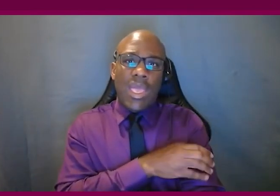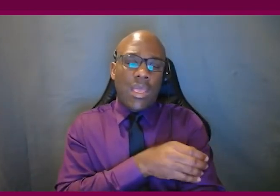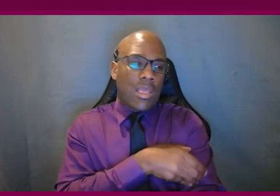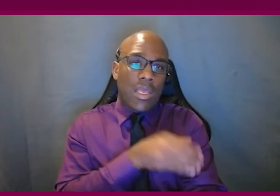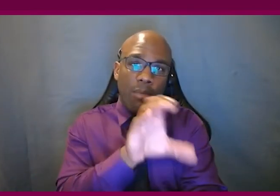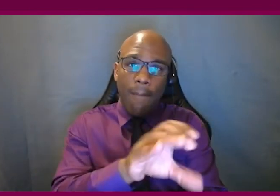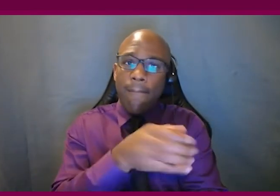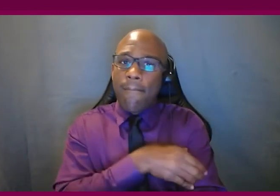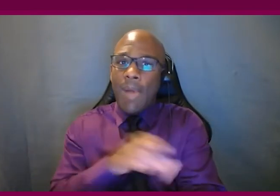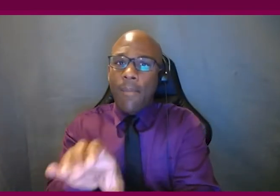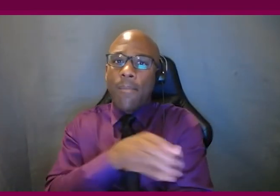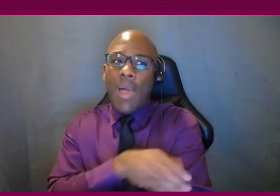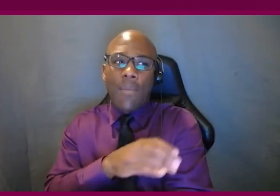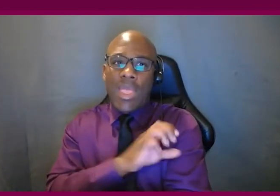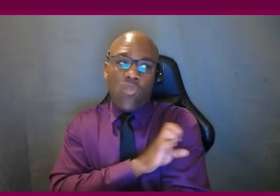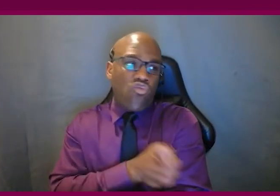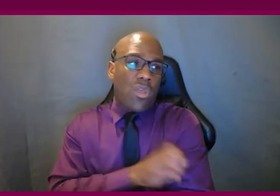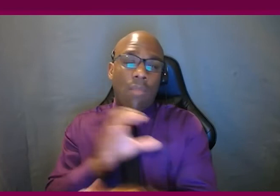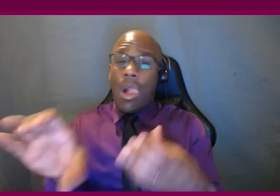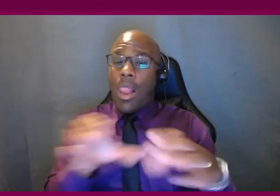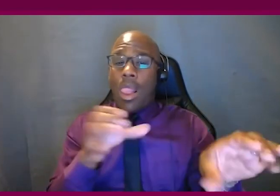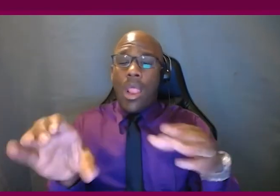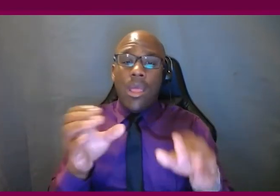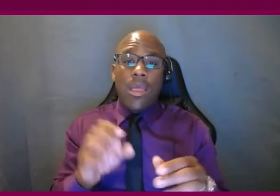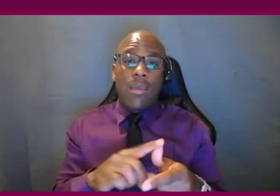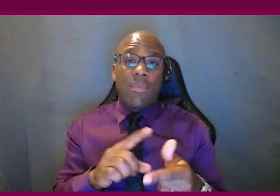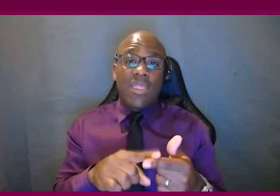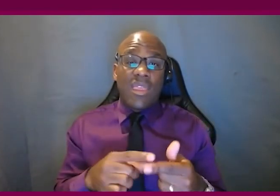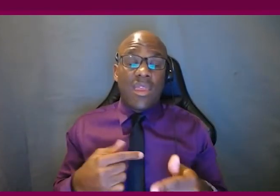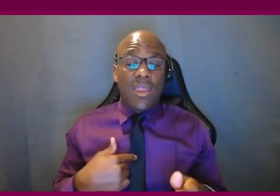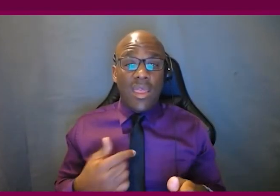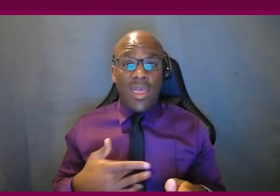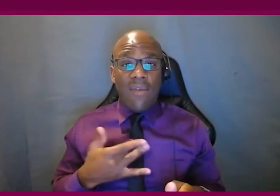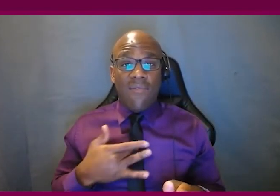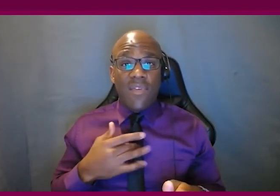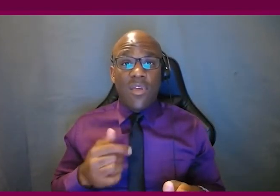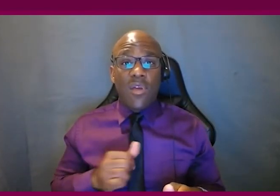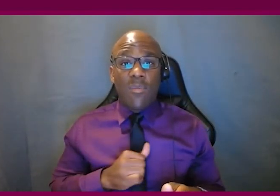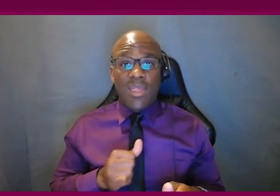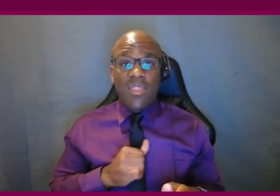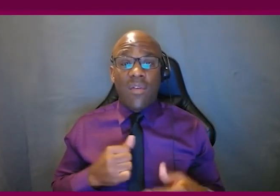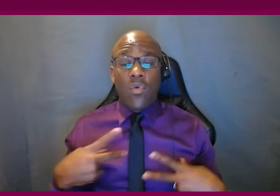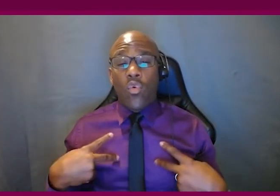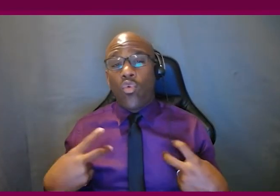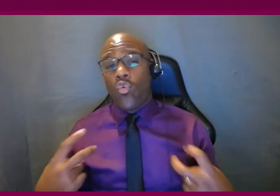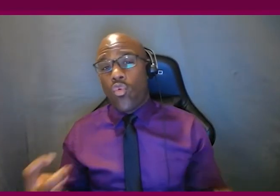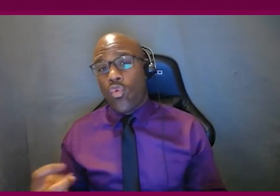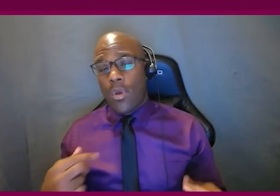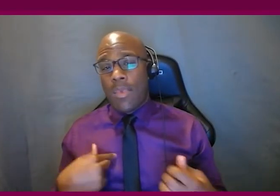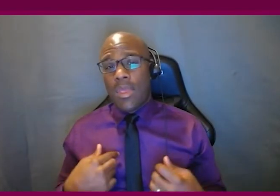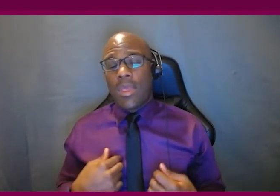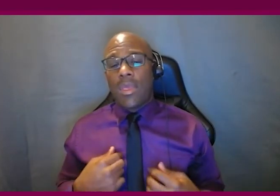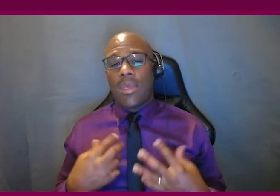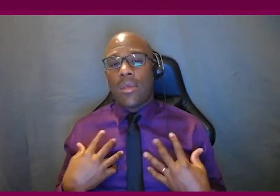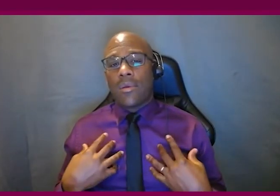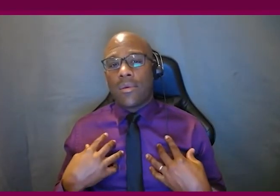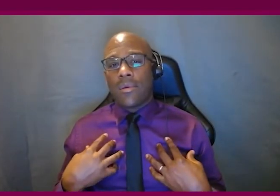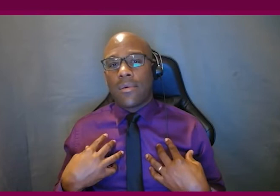have enough energy for me or for really being of much use to anyone else. Bri Beck: So recognizing your strengths and knowing